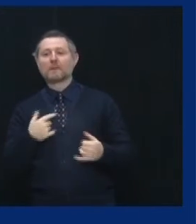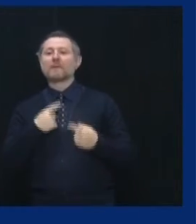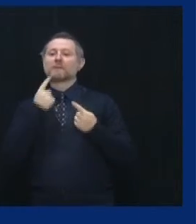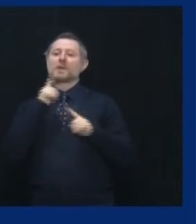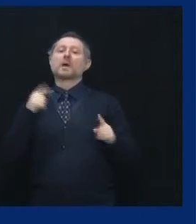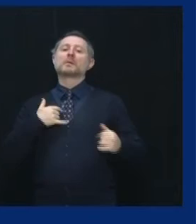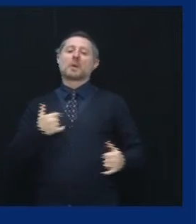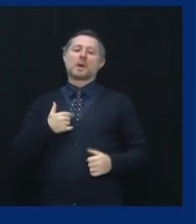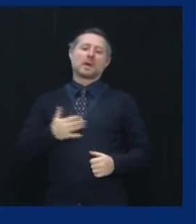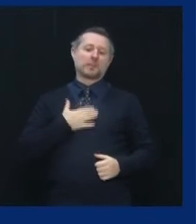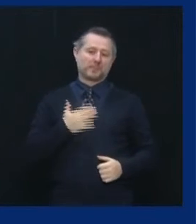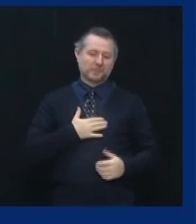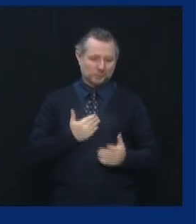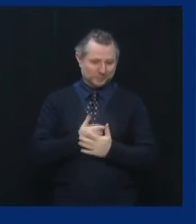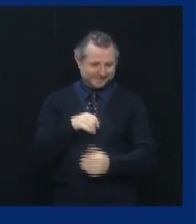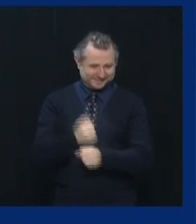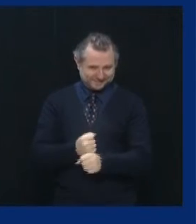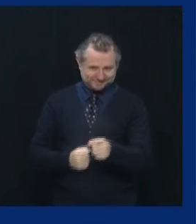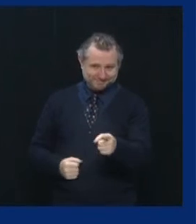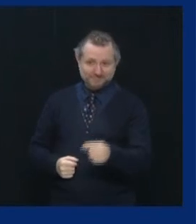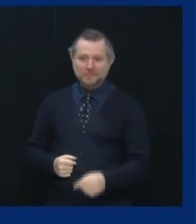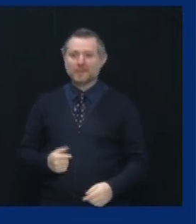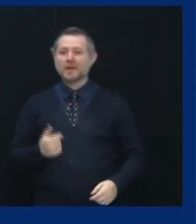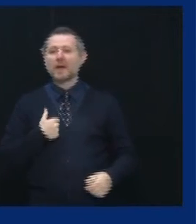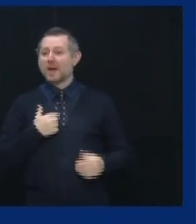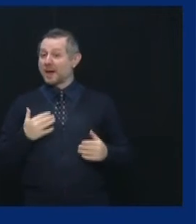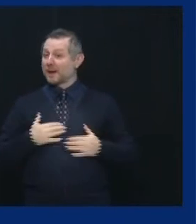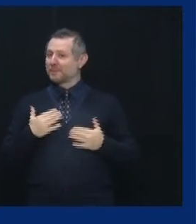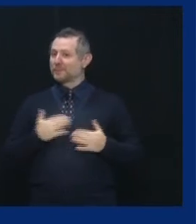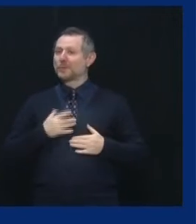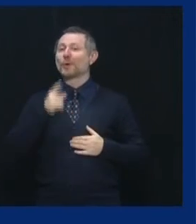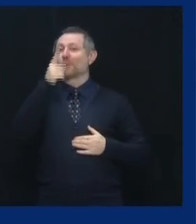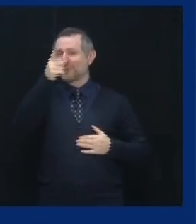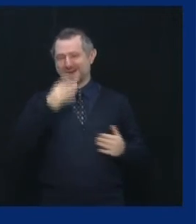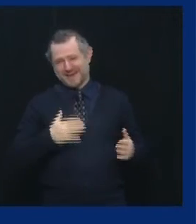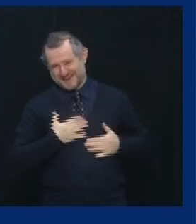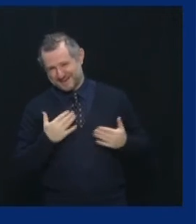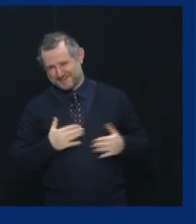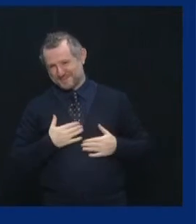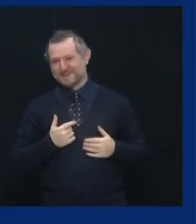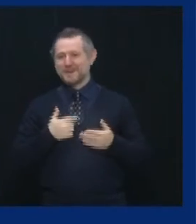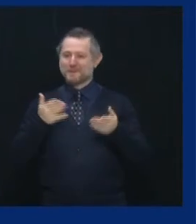HOW YOU DOING? I AM HAPPY TODAY. SO HAPPY NEW YEAR.